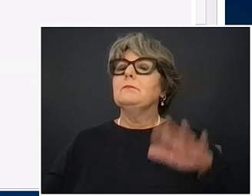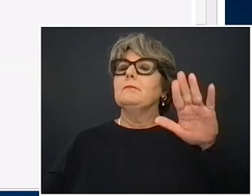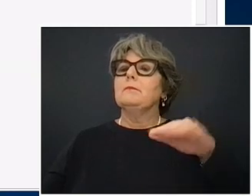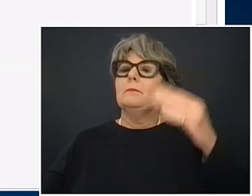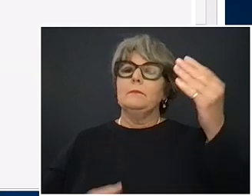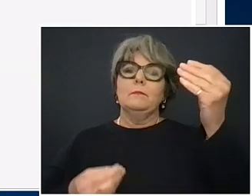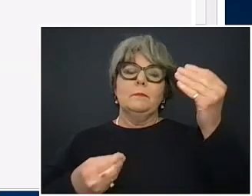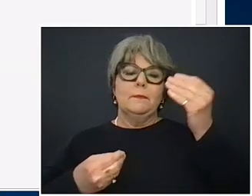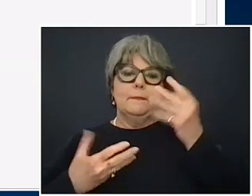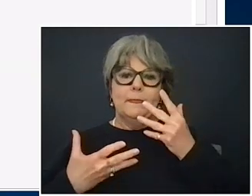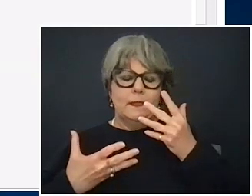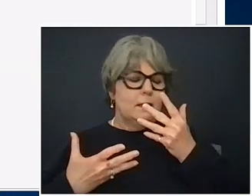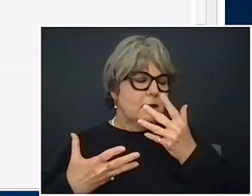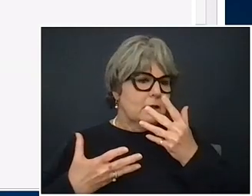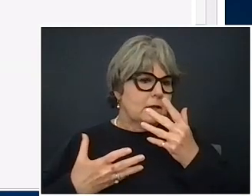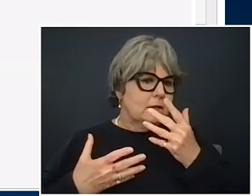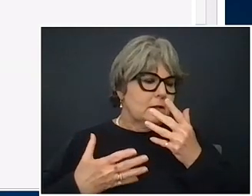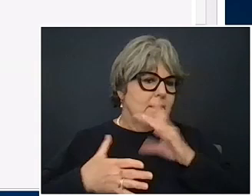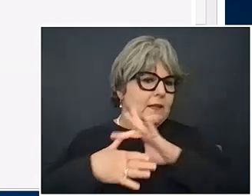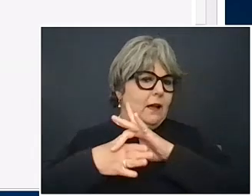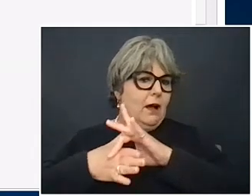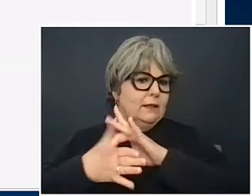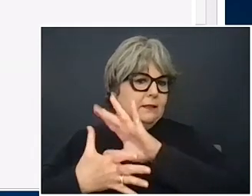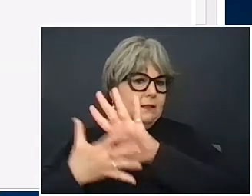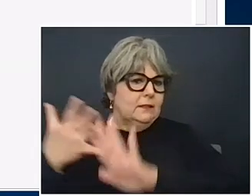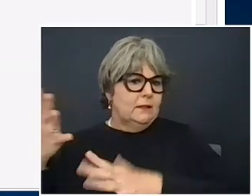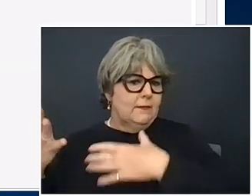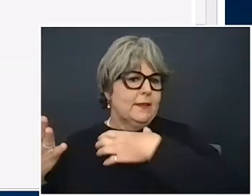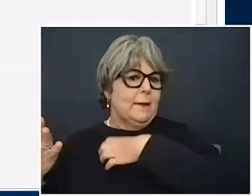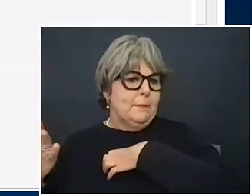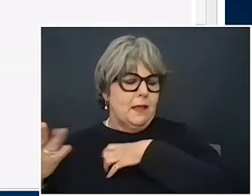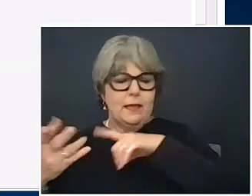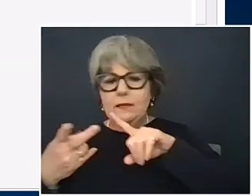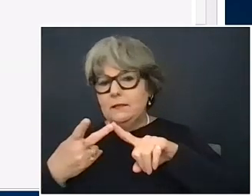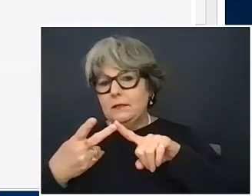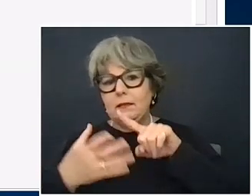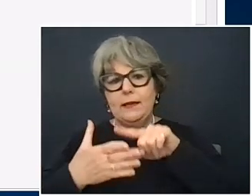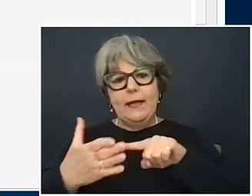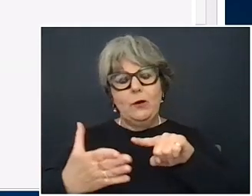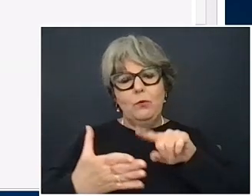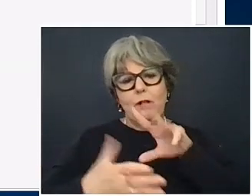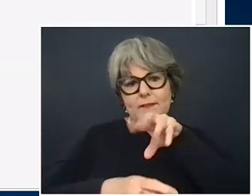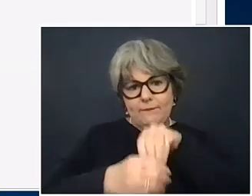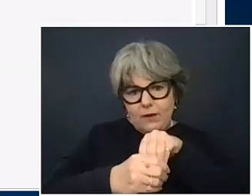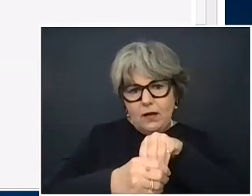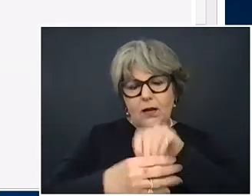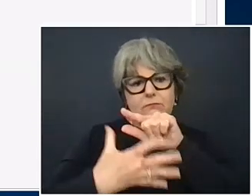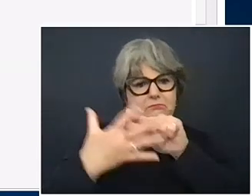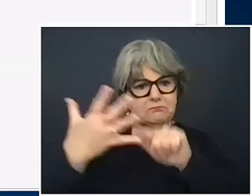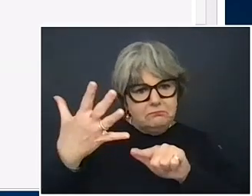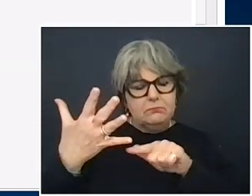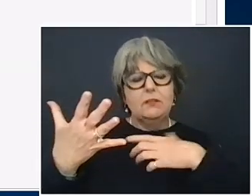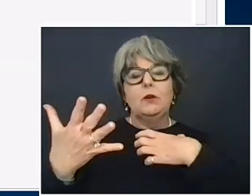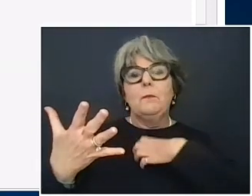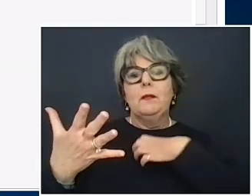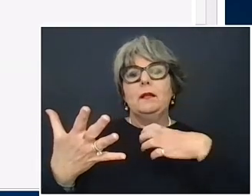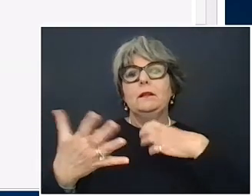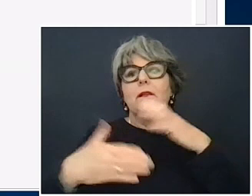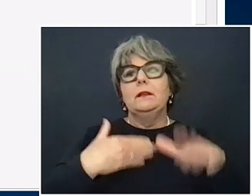We want to see the content of those complaints and what they consisted of. So it's all a- kind of like a qualitative